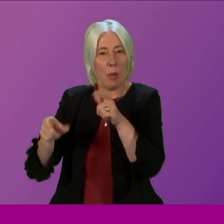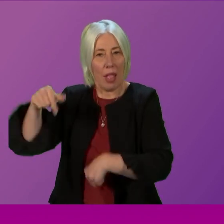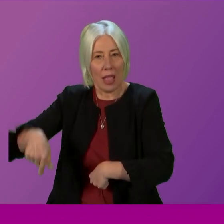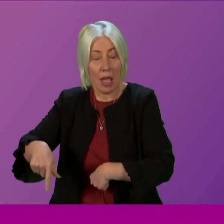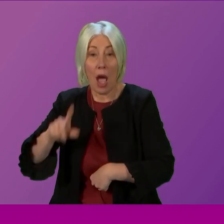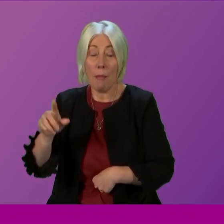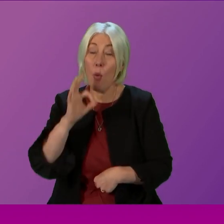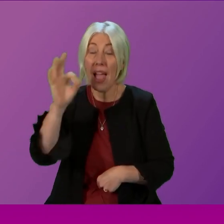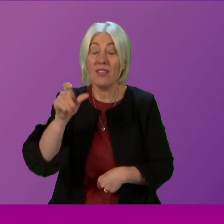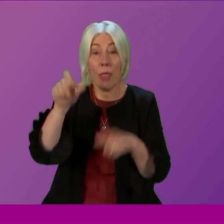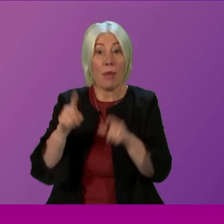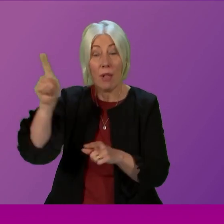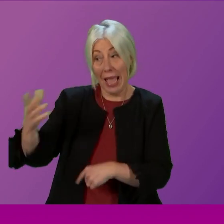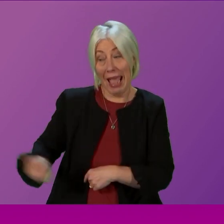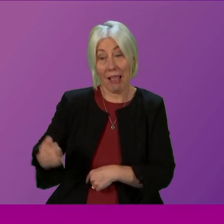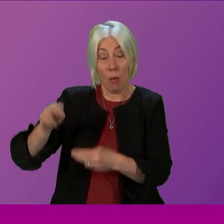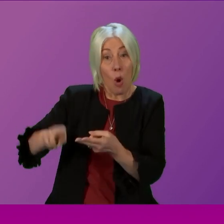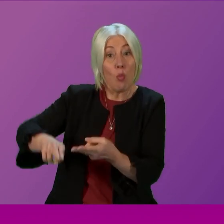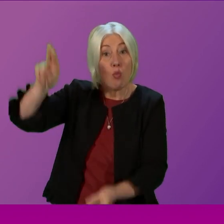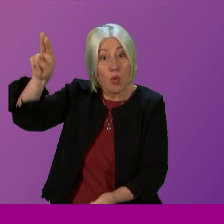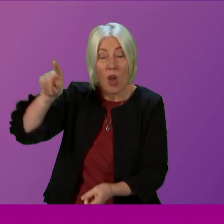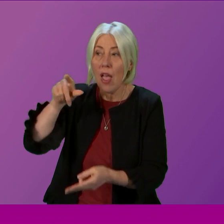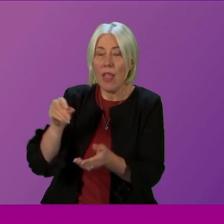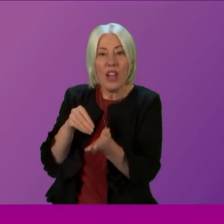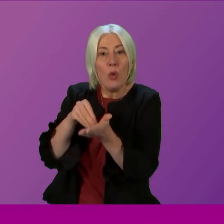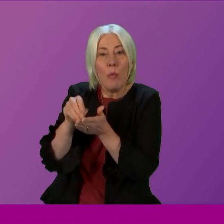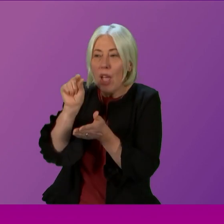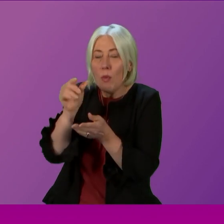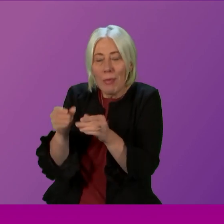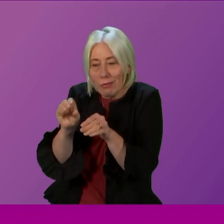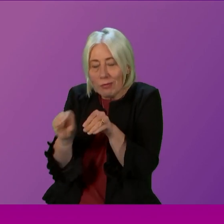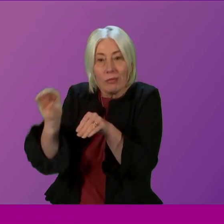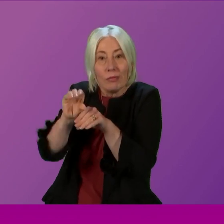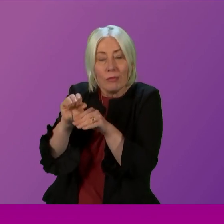top of the income spectrum in Scotland to pay a little bit more to protect our public services.